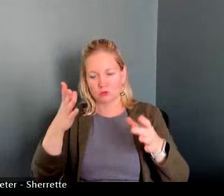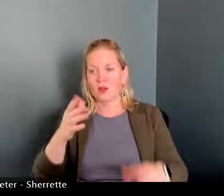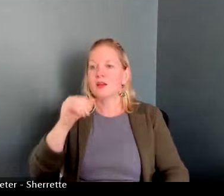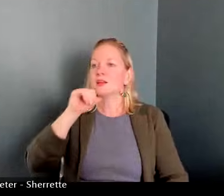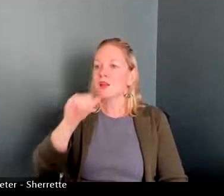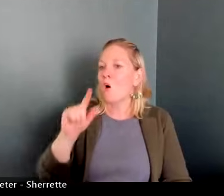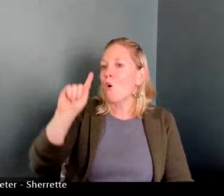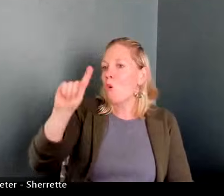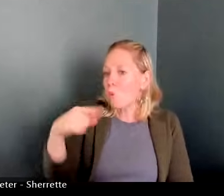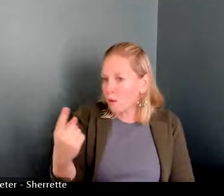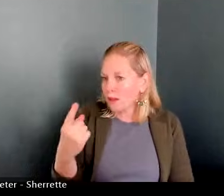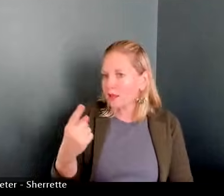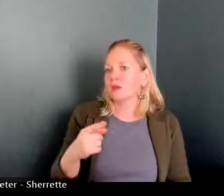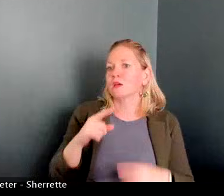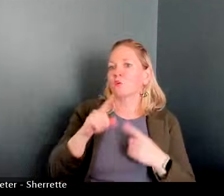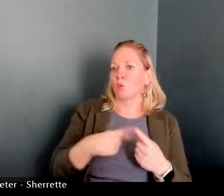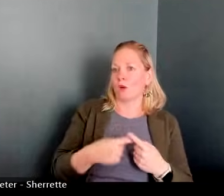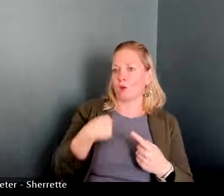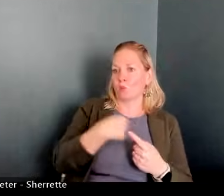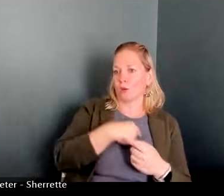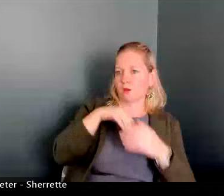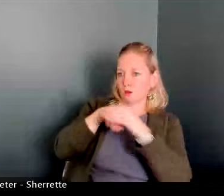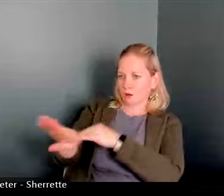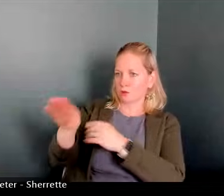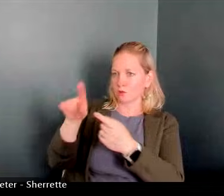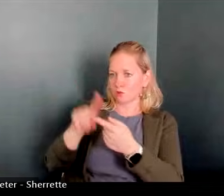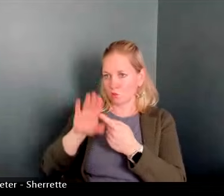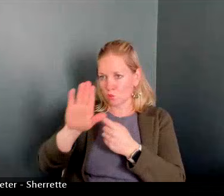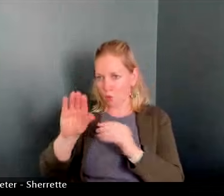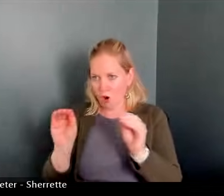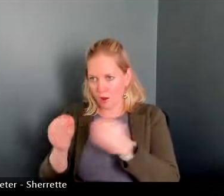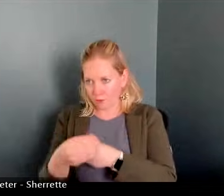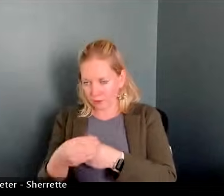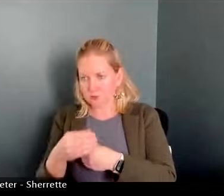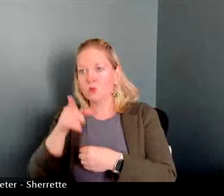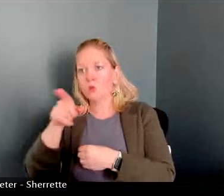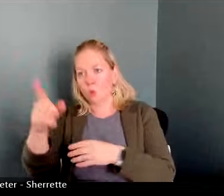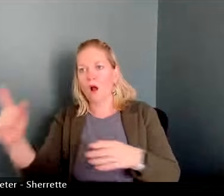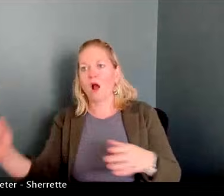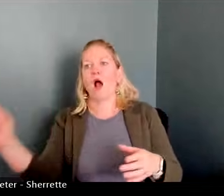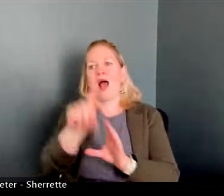but the fact that, you know, you're available outside of the office in the hospitals.